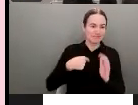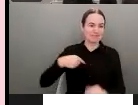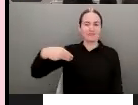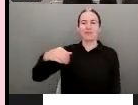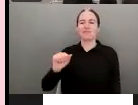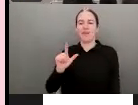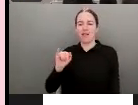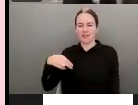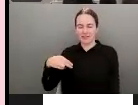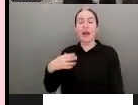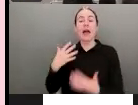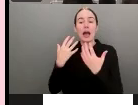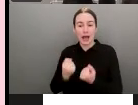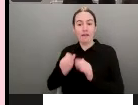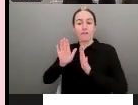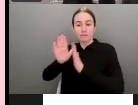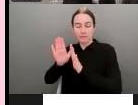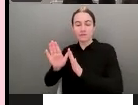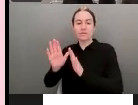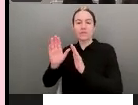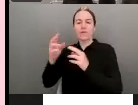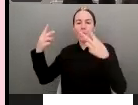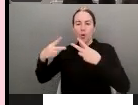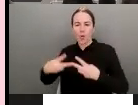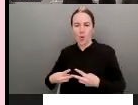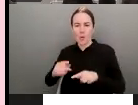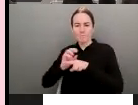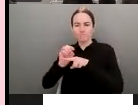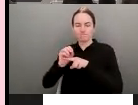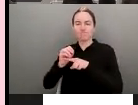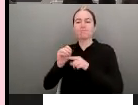there is accessibility inspection,